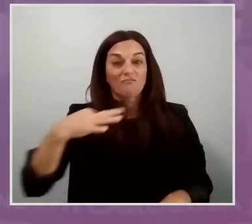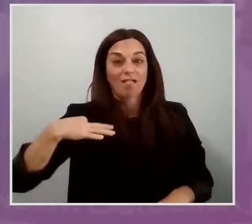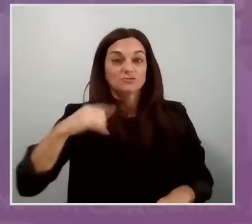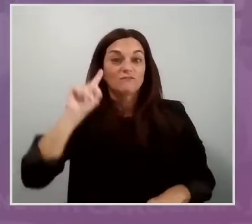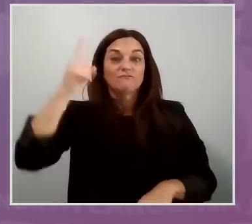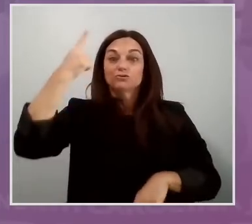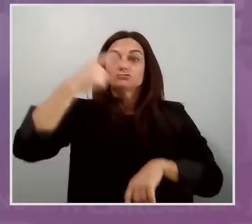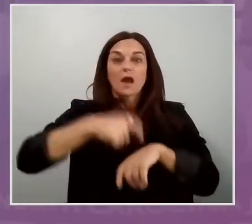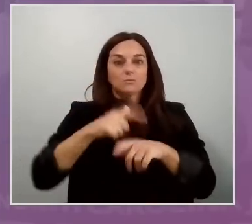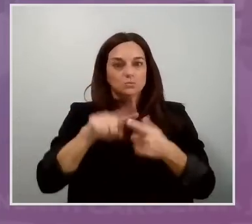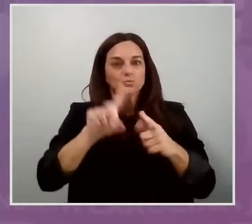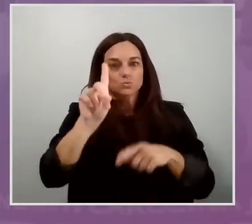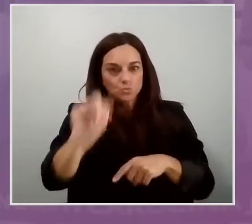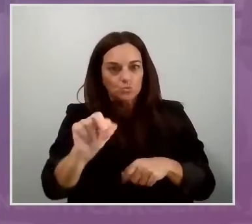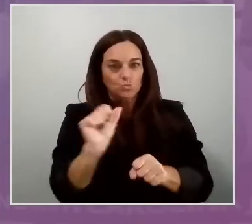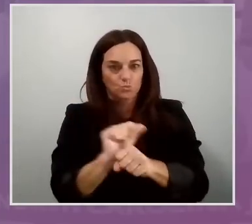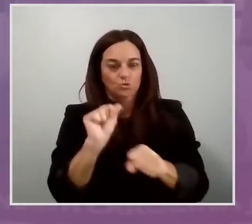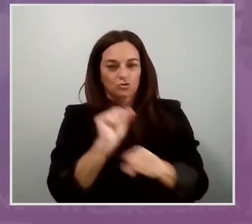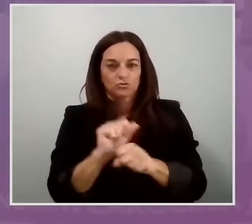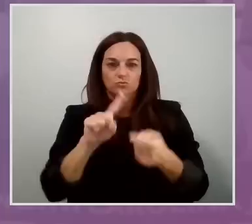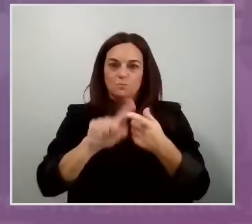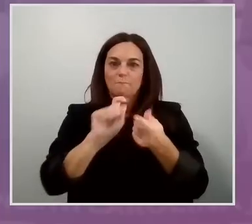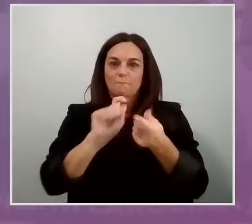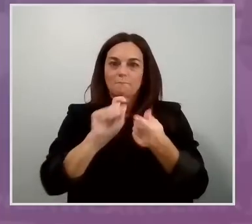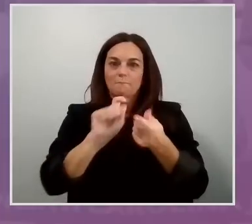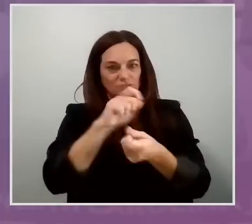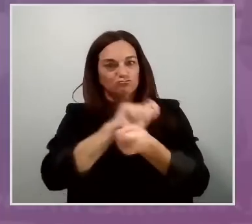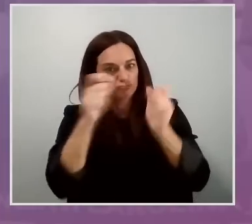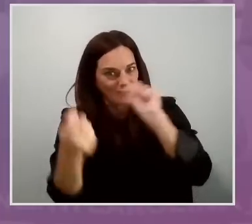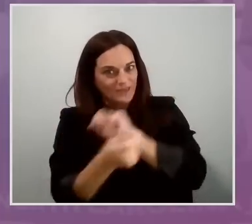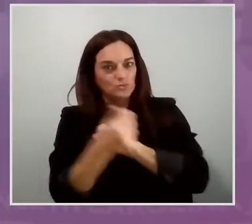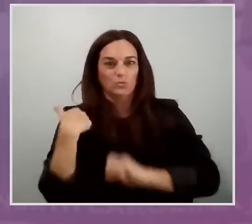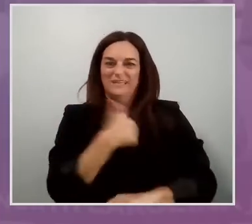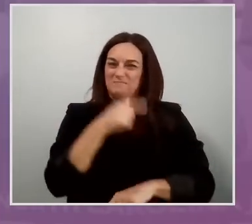I HAVE MET COUNTNESS OF FOLKS